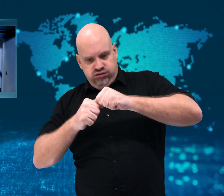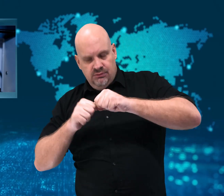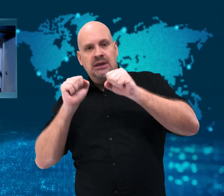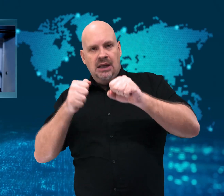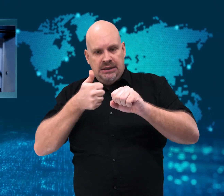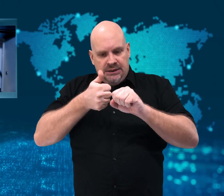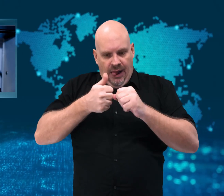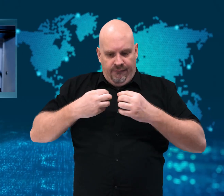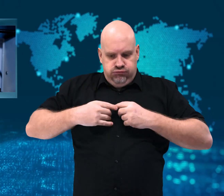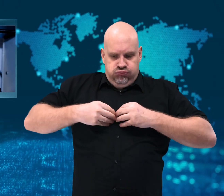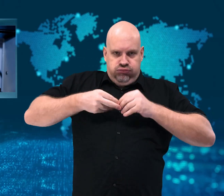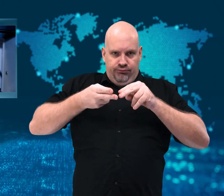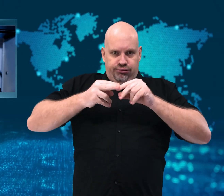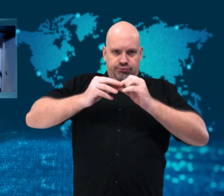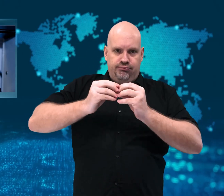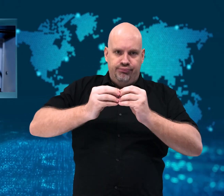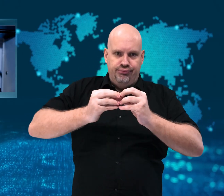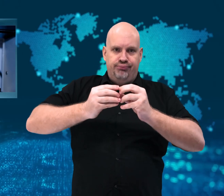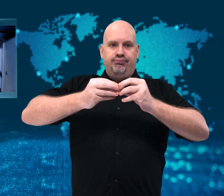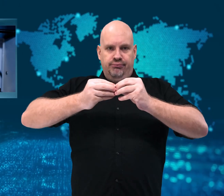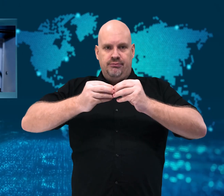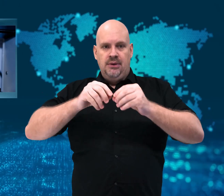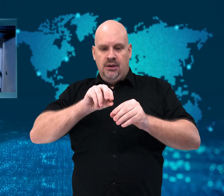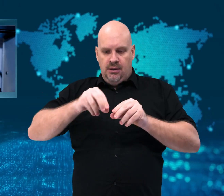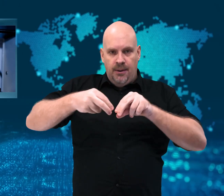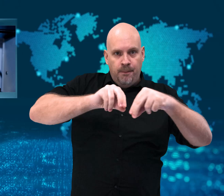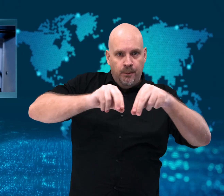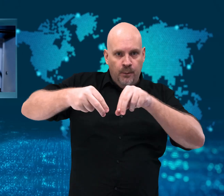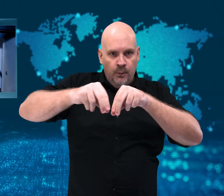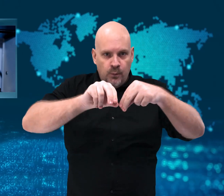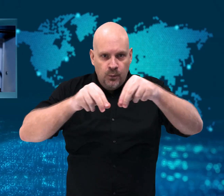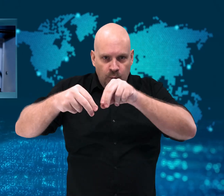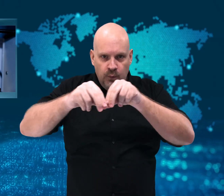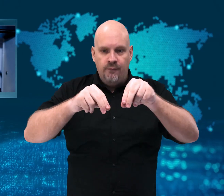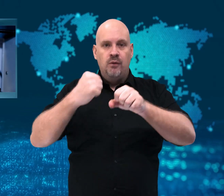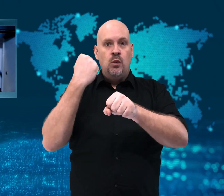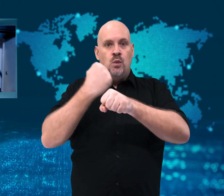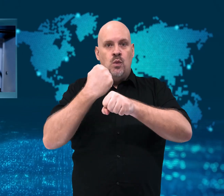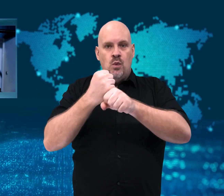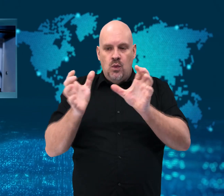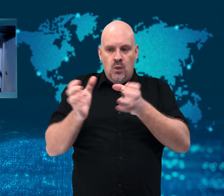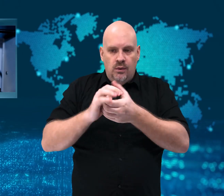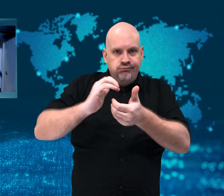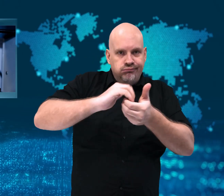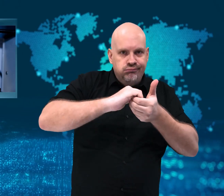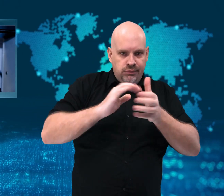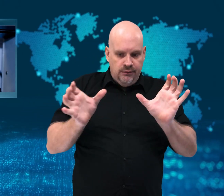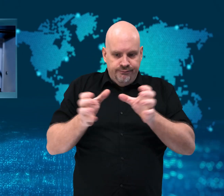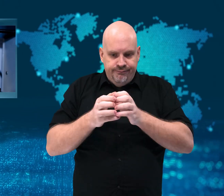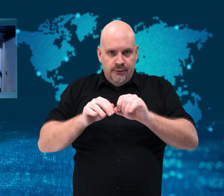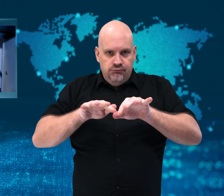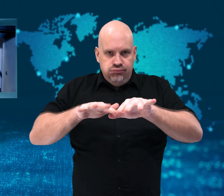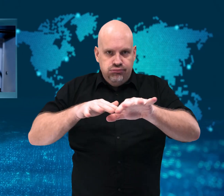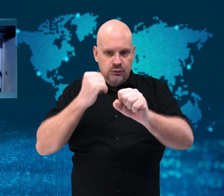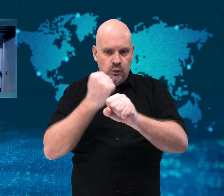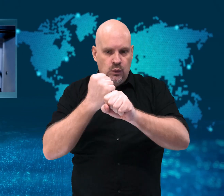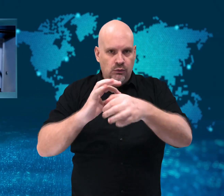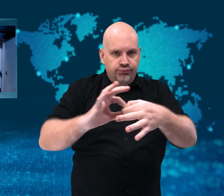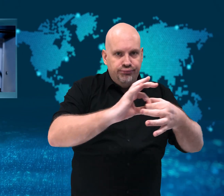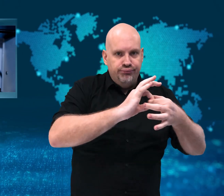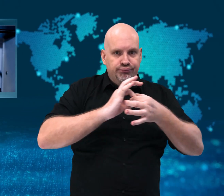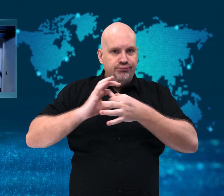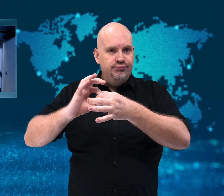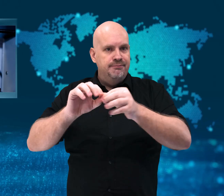The “living robots” are not large robots made of metal or ceramic,